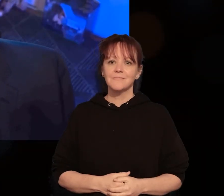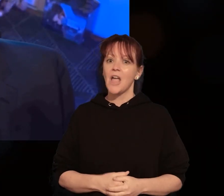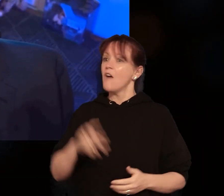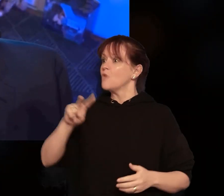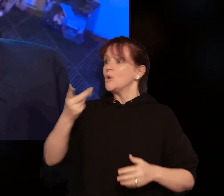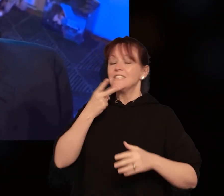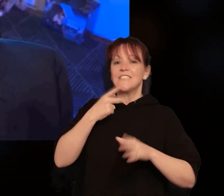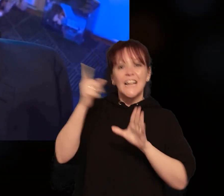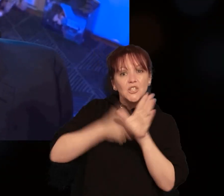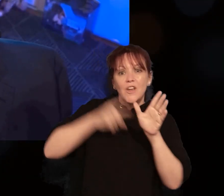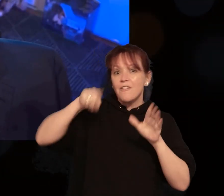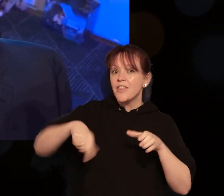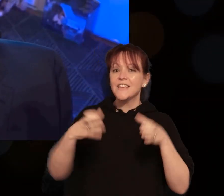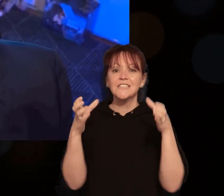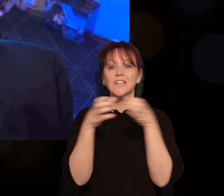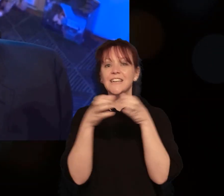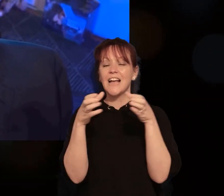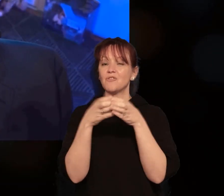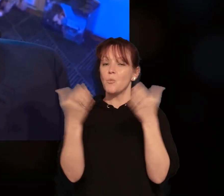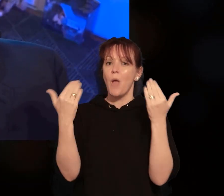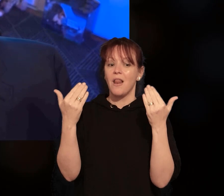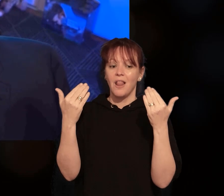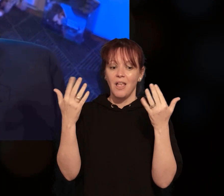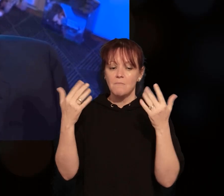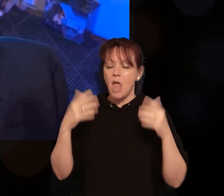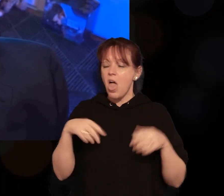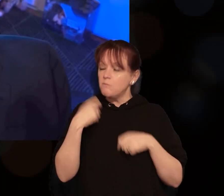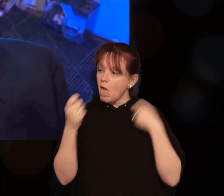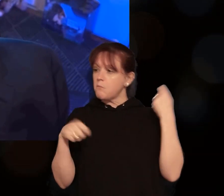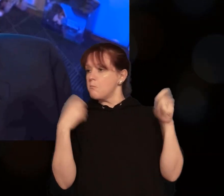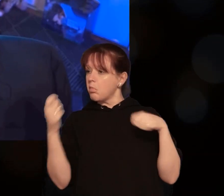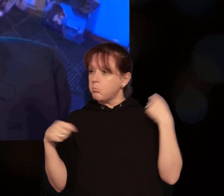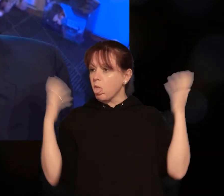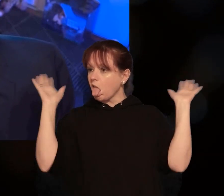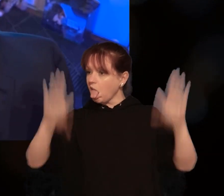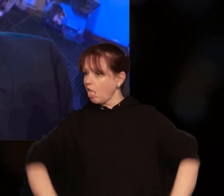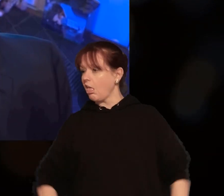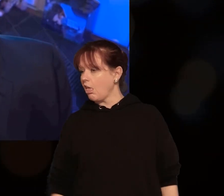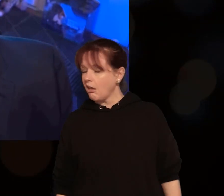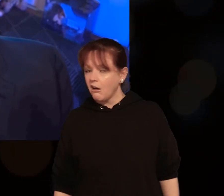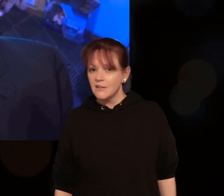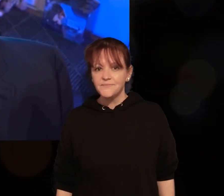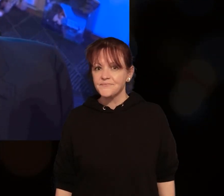For this second year of this category, we're welcoming... BABBLING LAUGHING